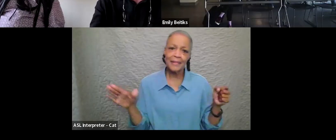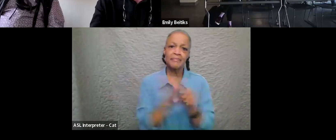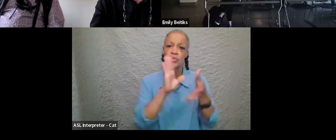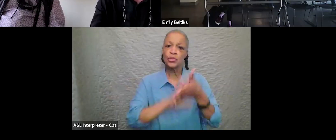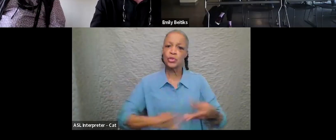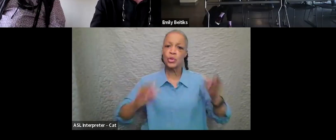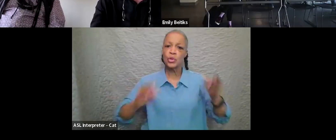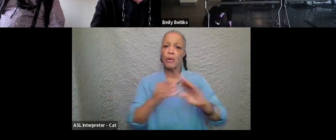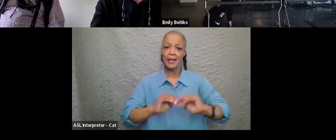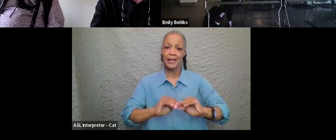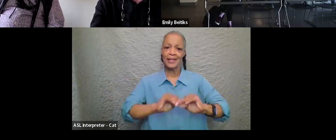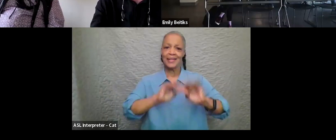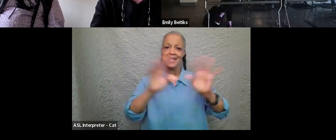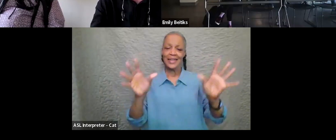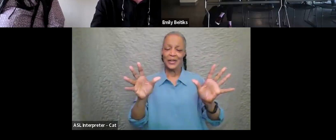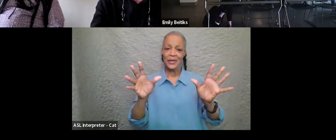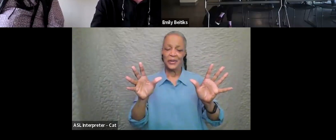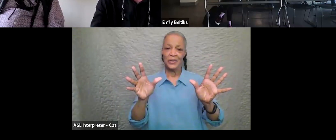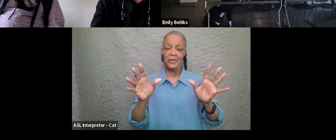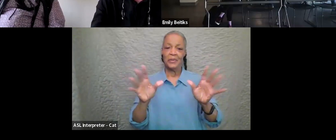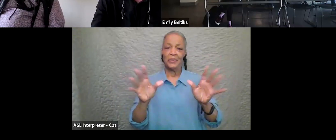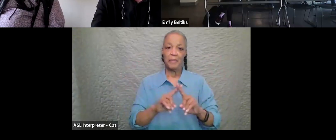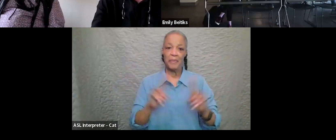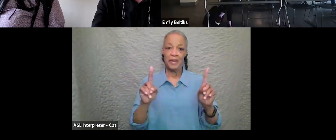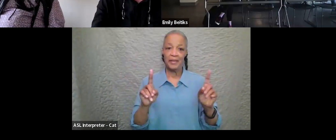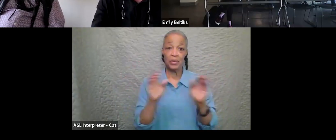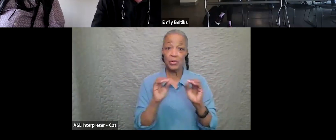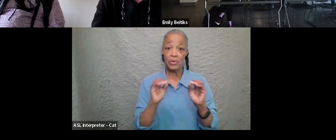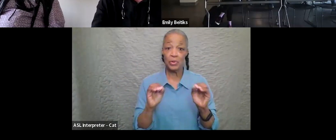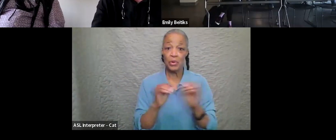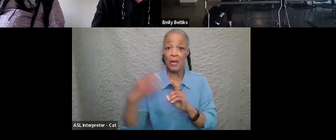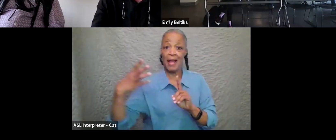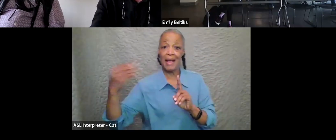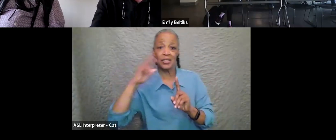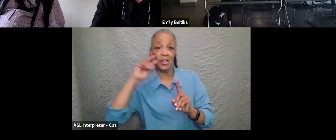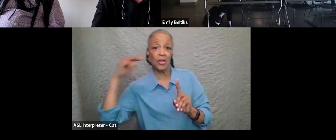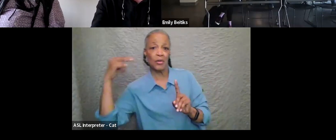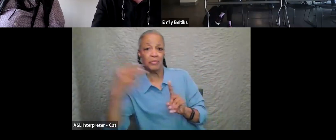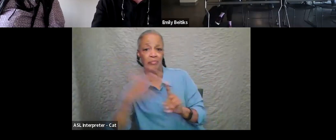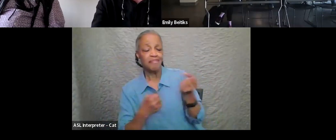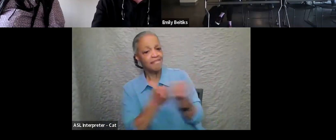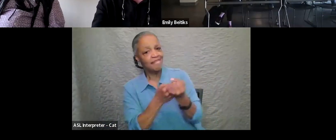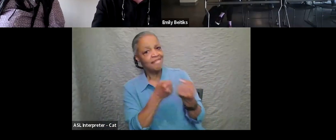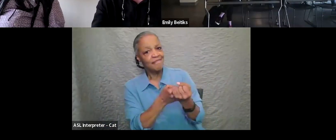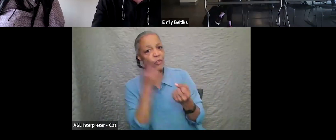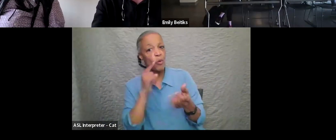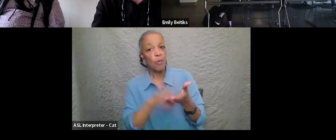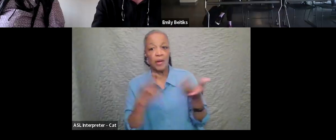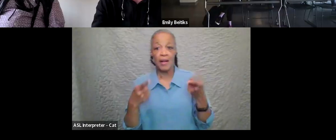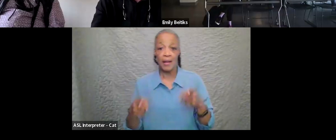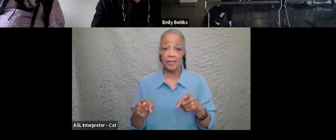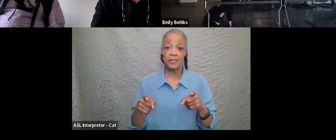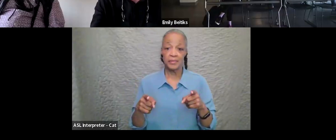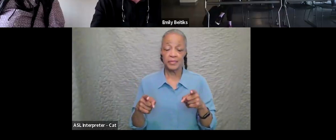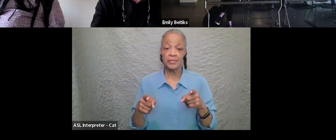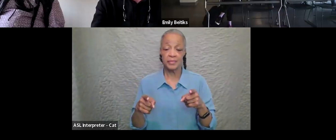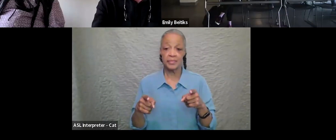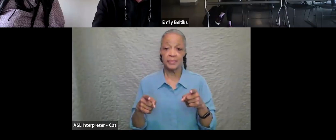in the absence of any kind of external ratification for what has happened, right?